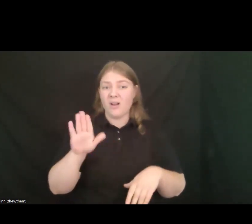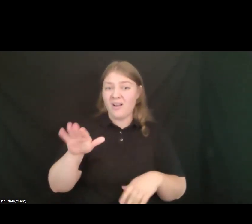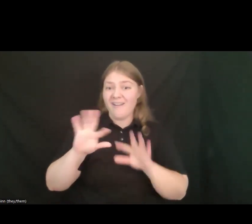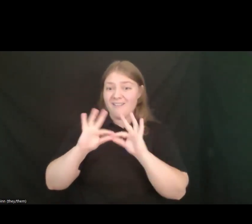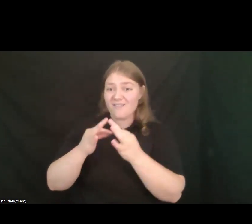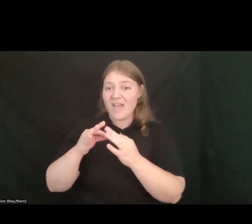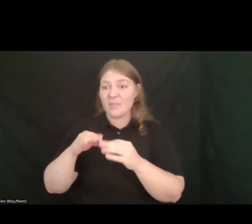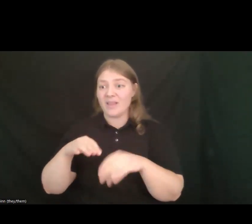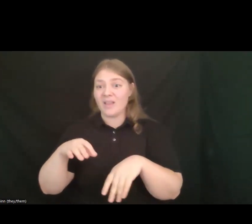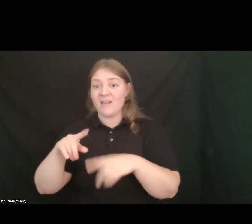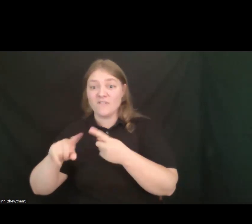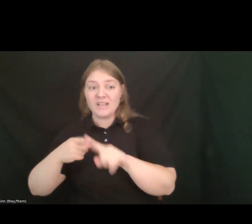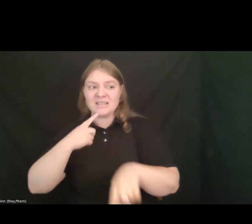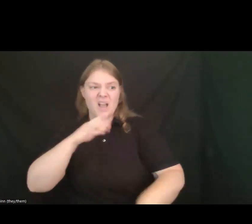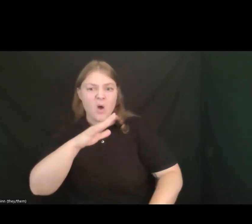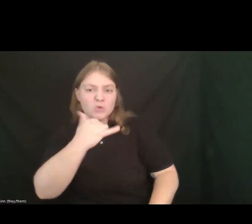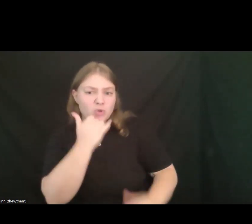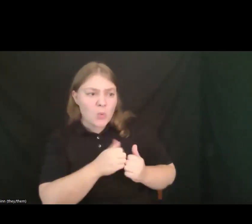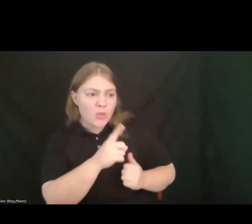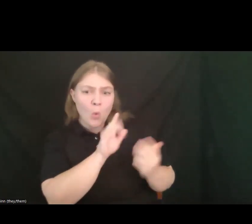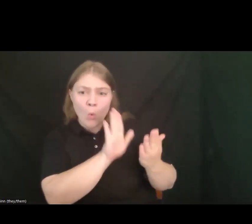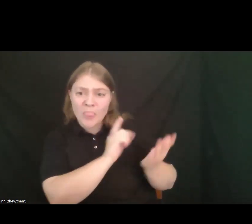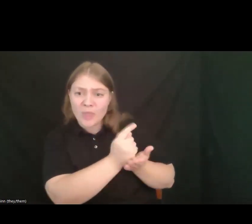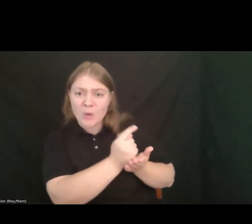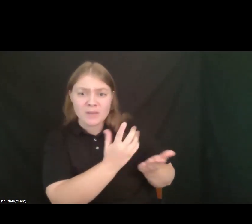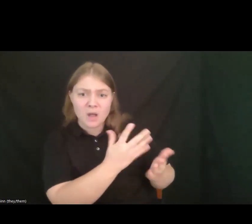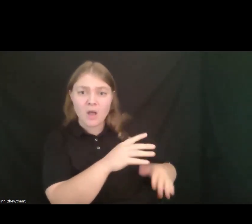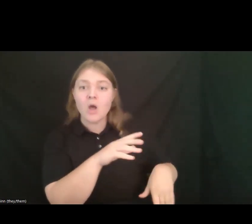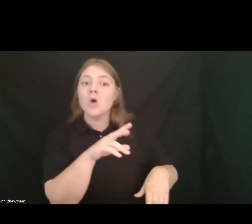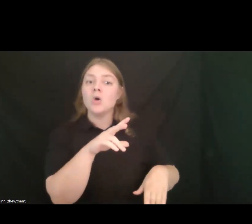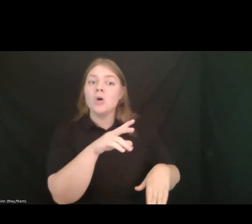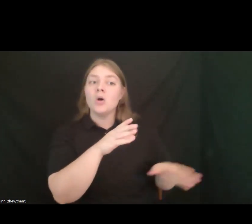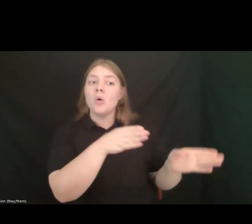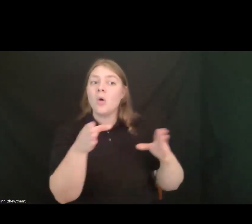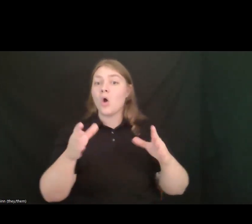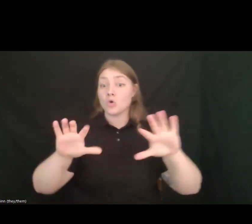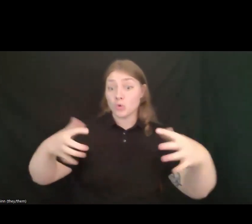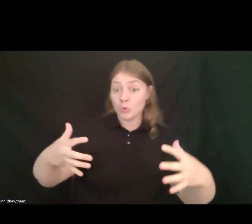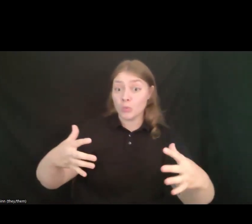in a group there is little more playfulness there is a little bit more openness a little bit more